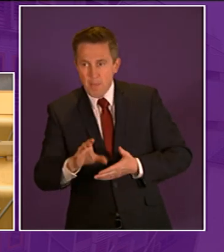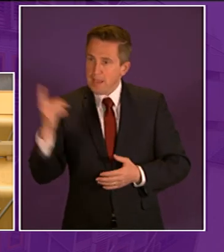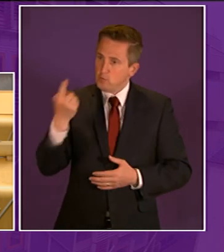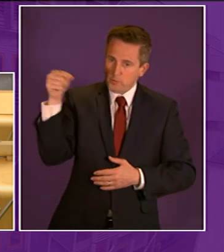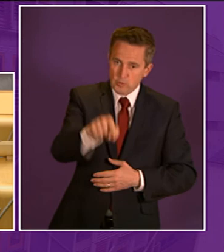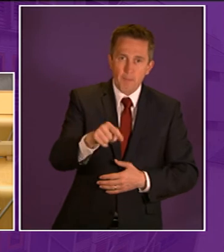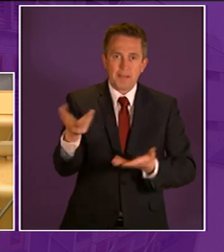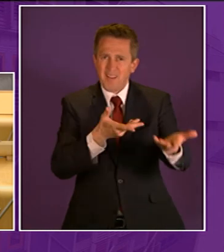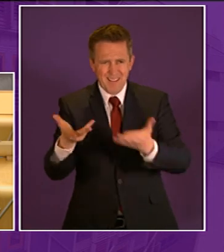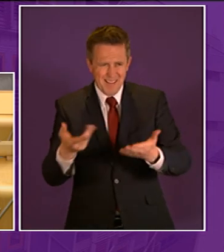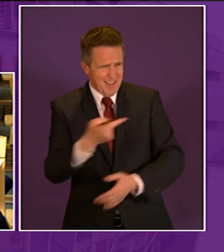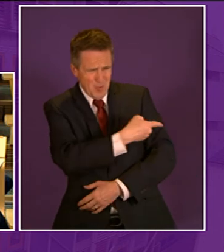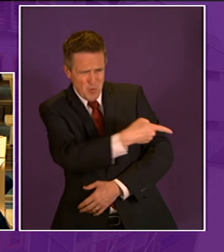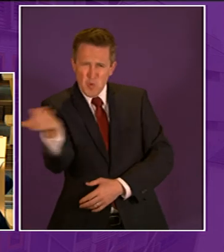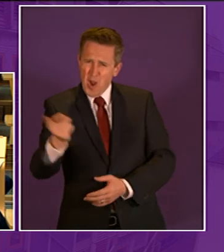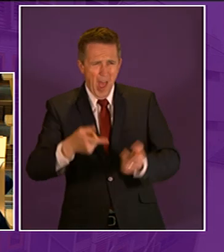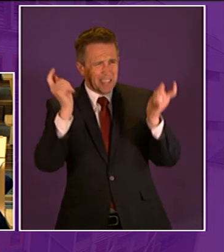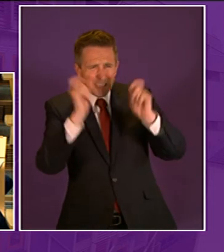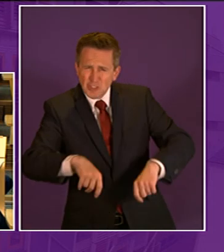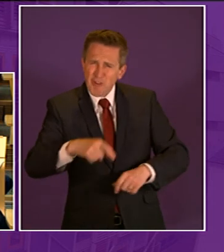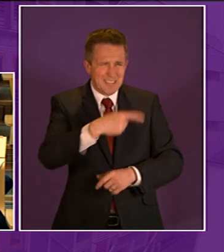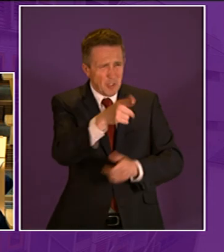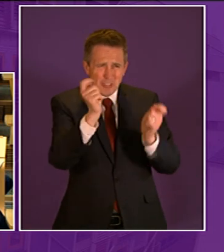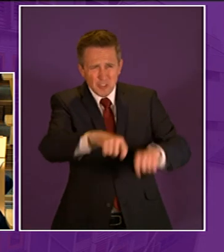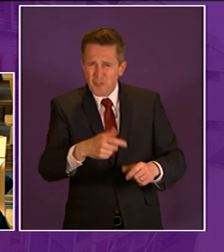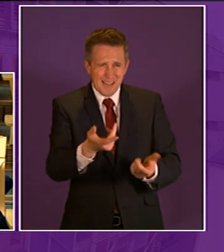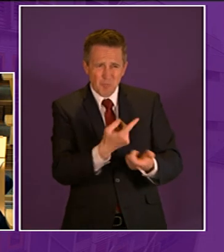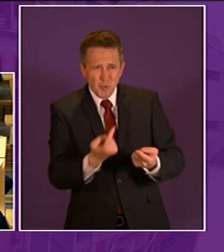That lot are just a disgrace, with the interventions that they come up with.